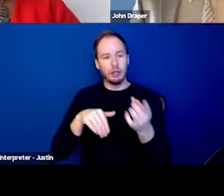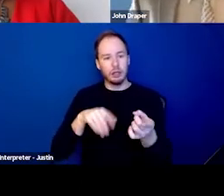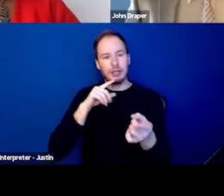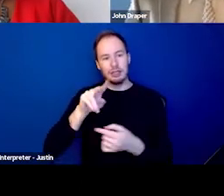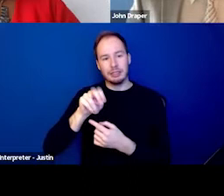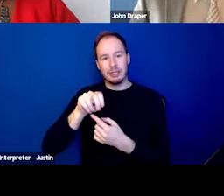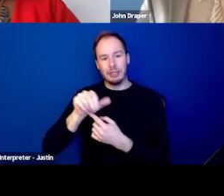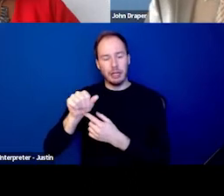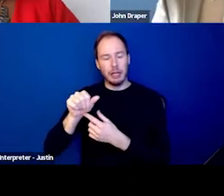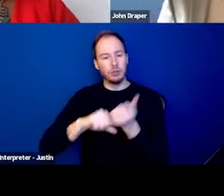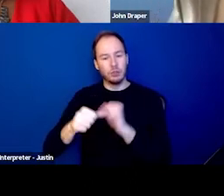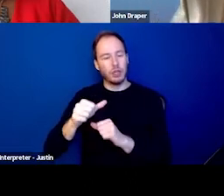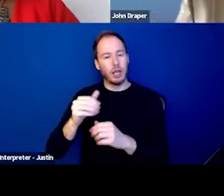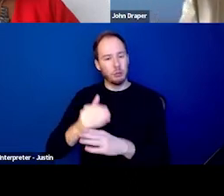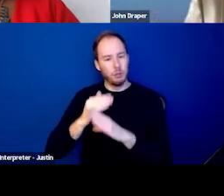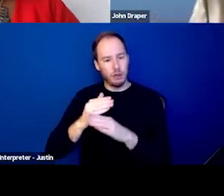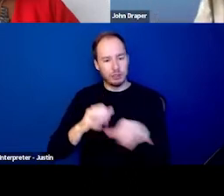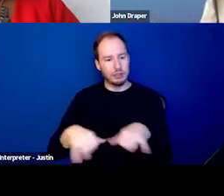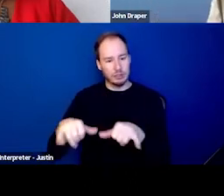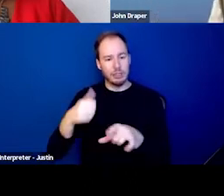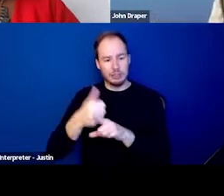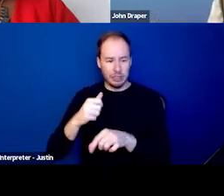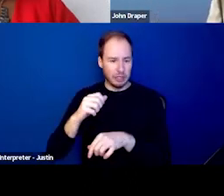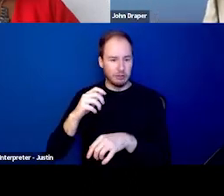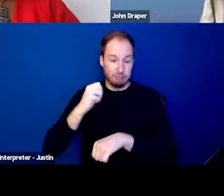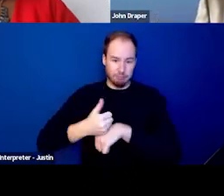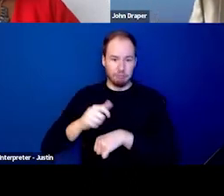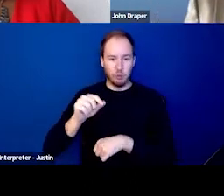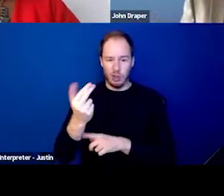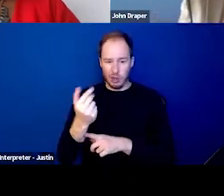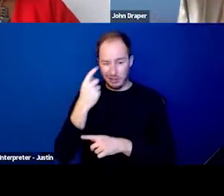This was actually the one from 2013. It just was updated really last month.